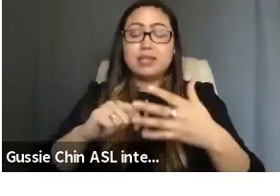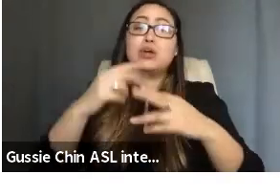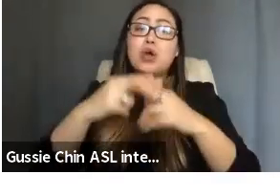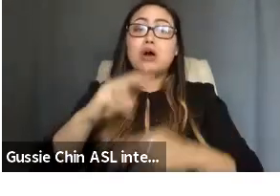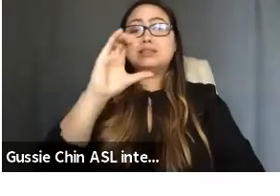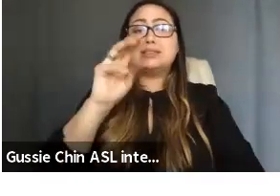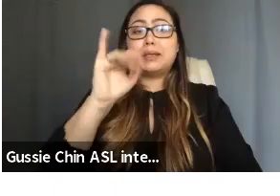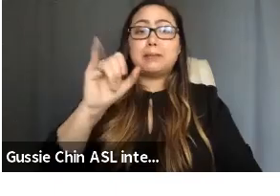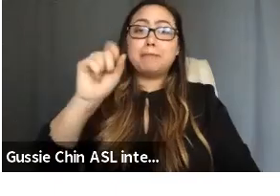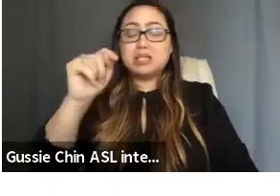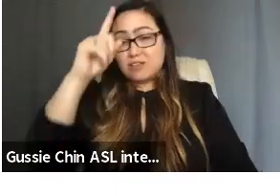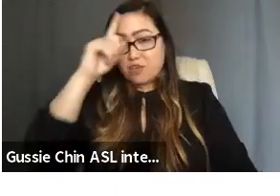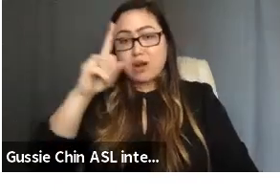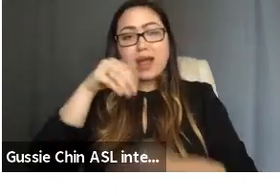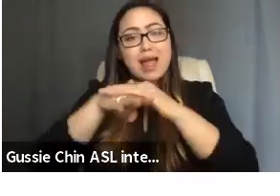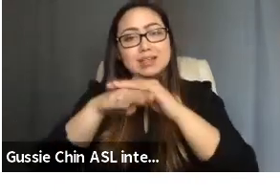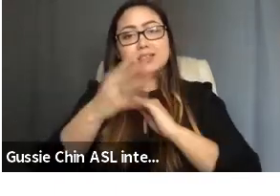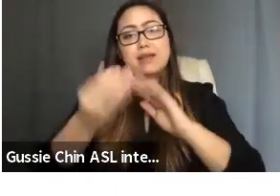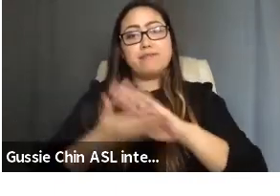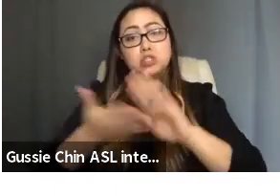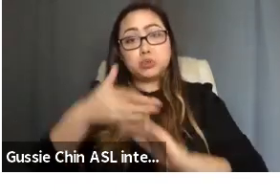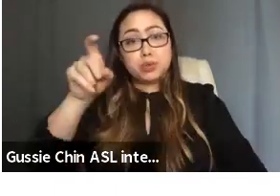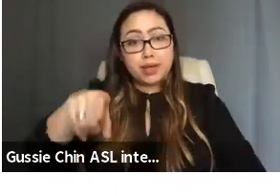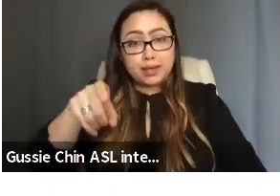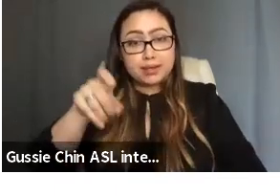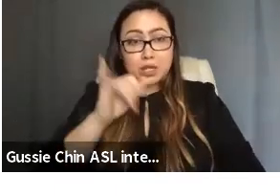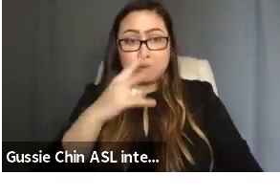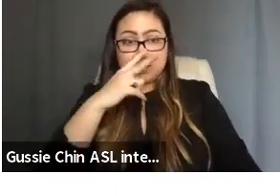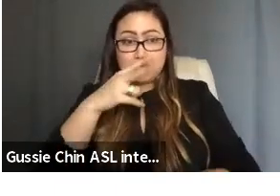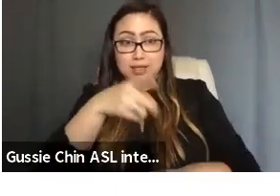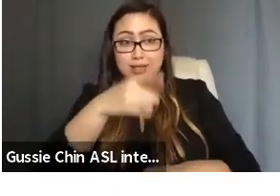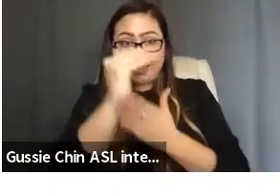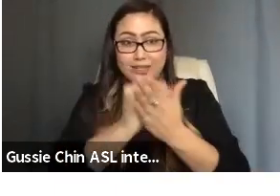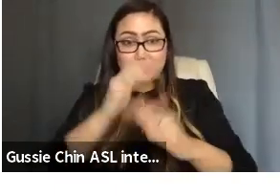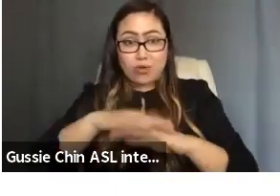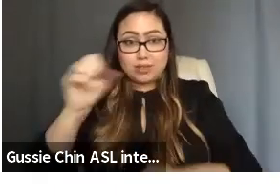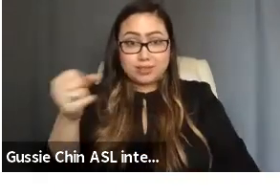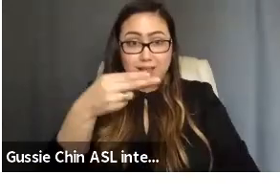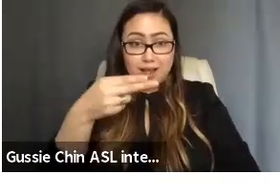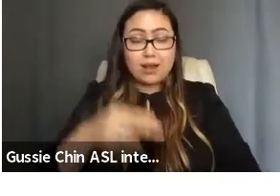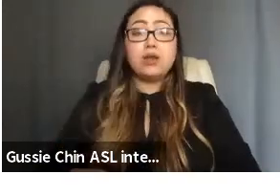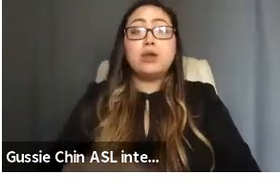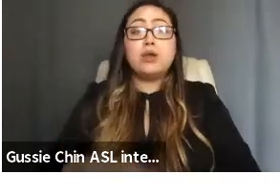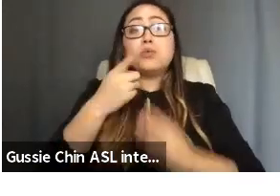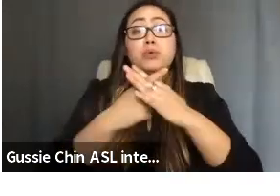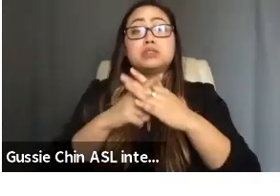access and functional needs that you see listed on the slide and originally created by June Kales and